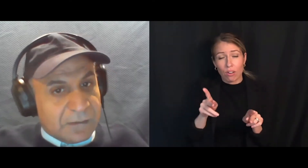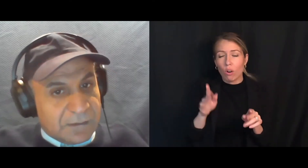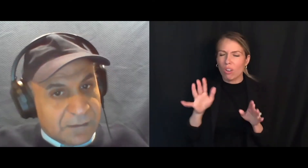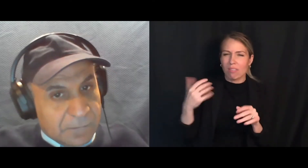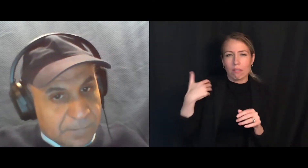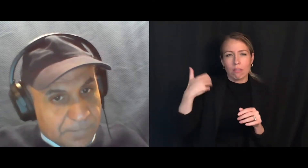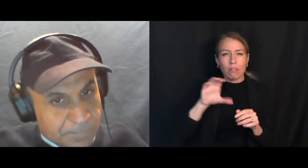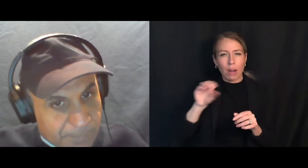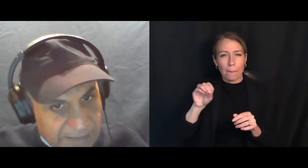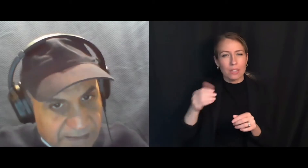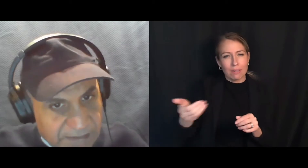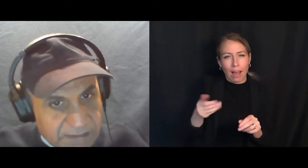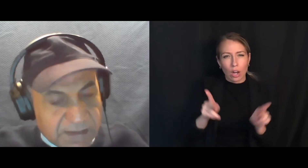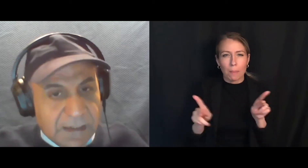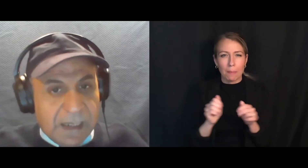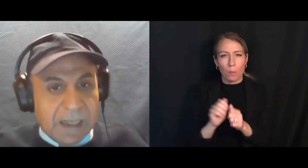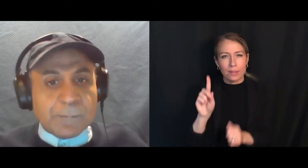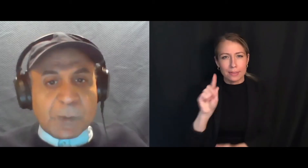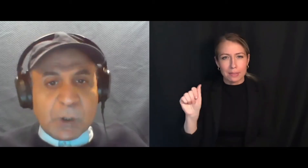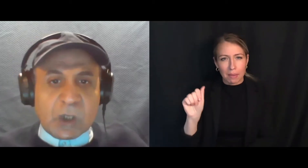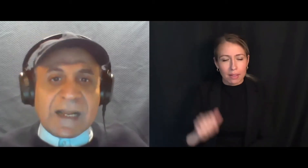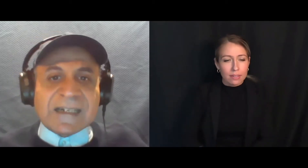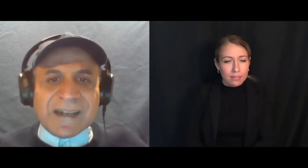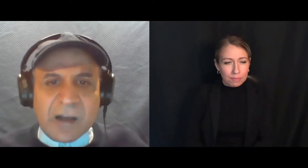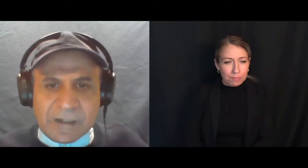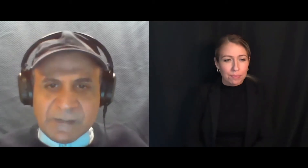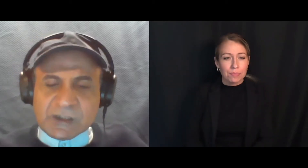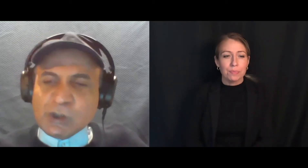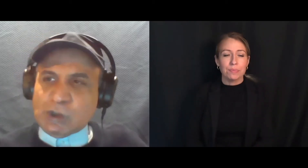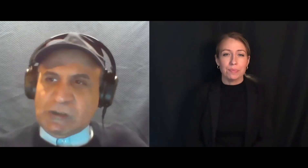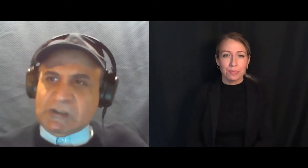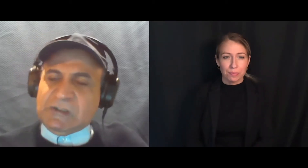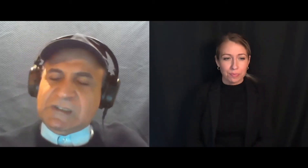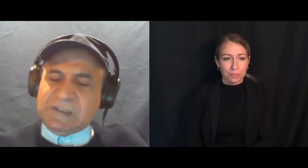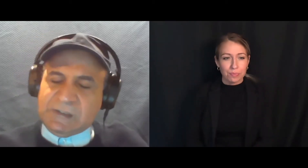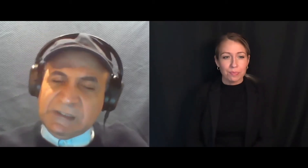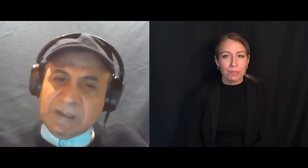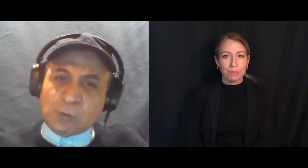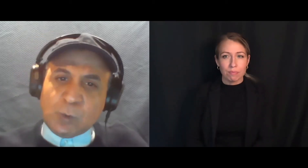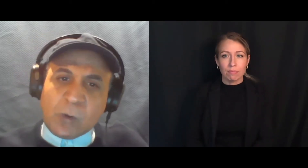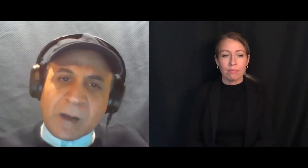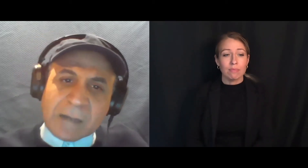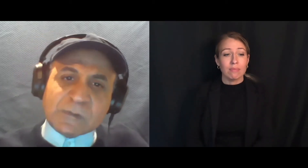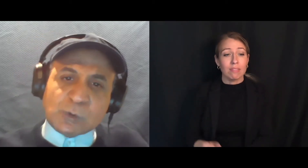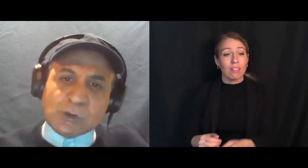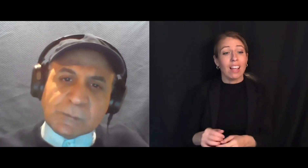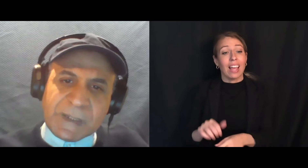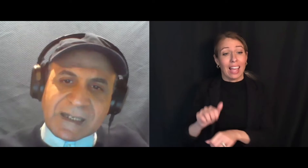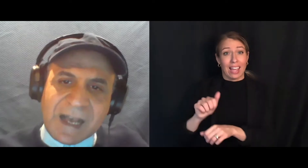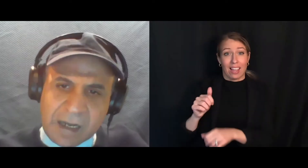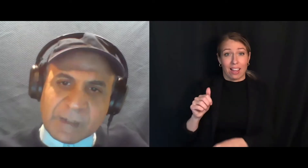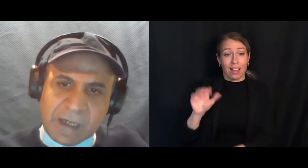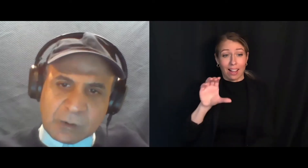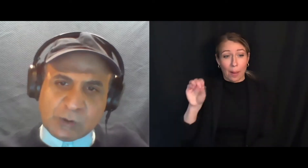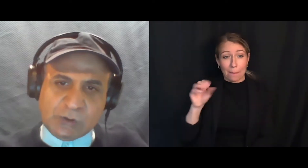And finally, employer and the government agencies need to come to speak a common language.